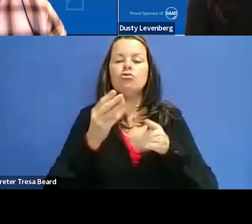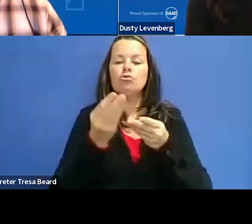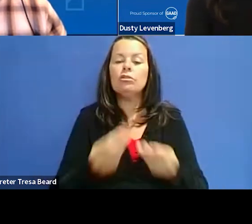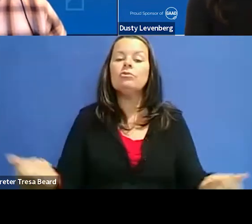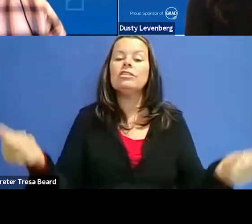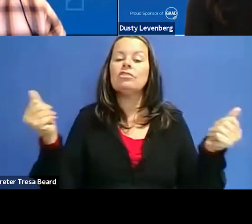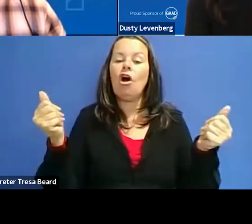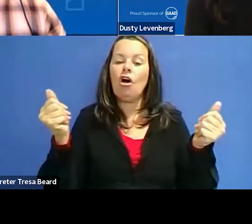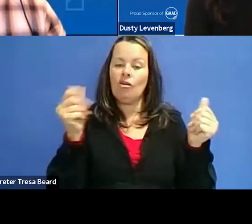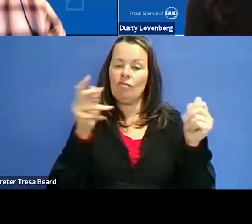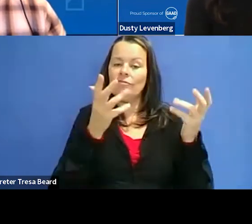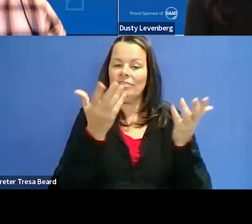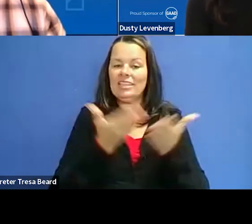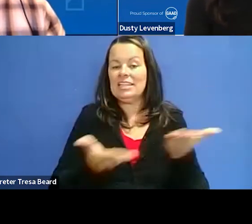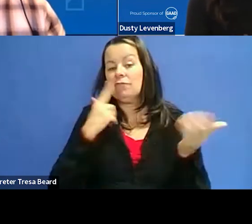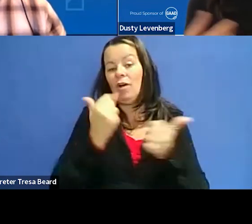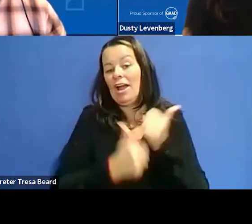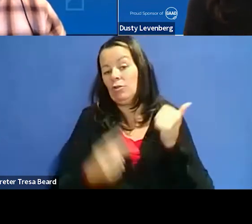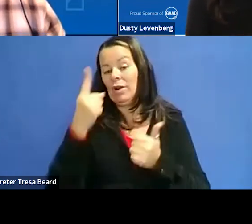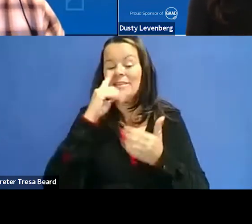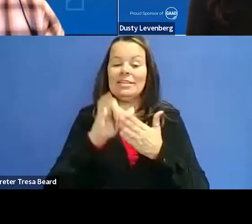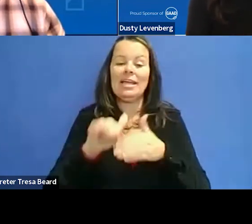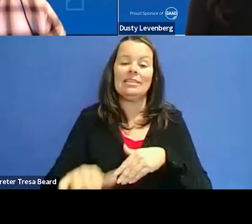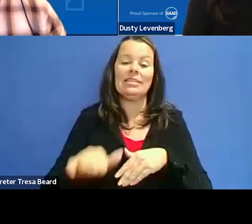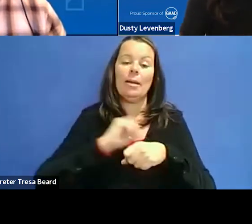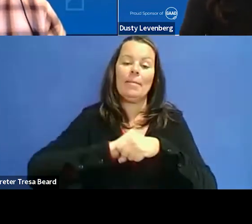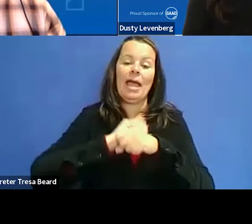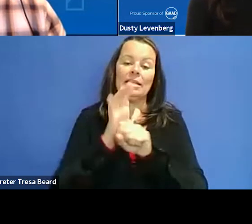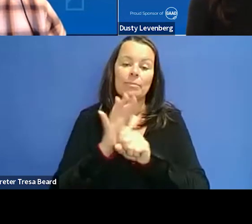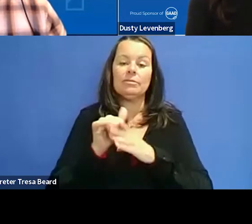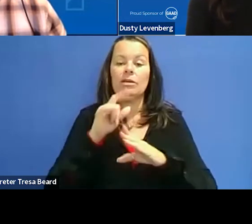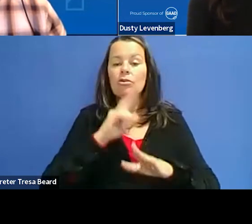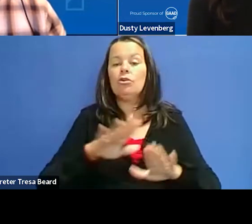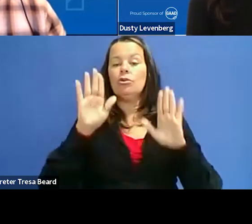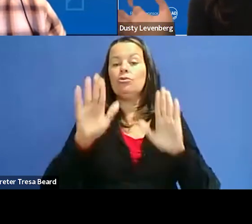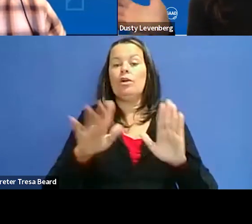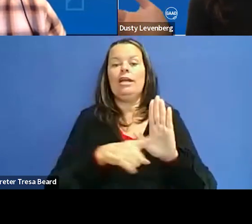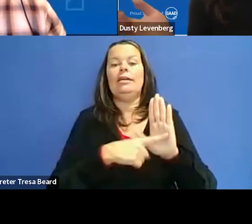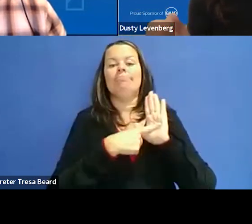I think the pandemic has been a great catapult to this and we have so much more to learn as a full team.